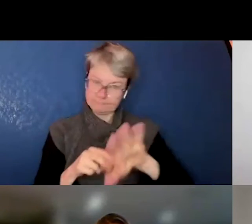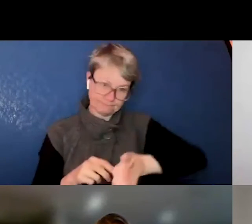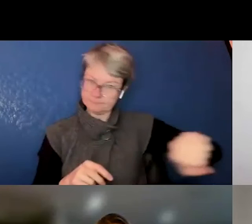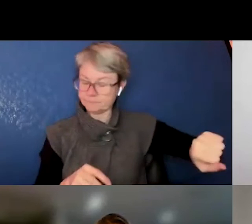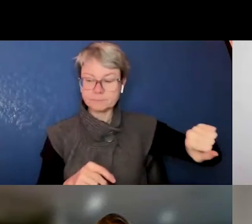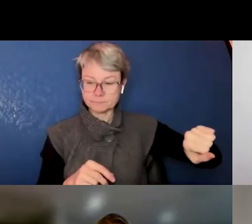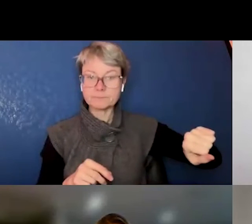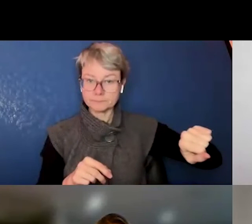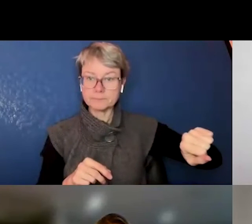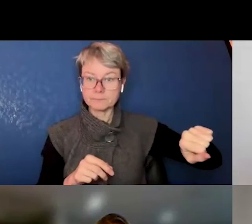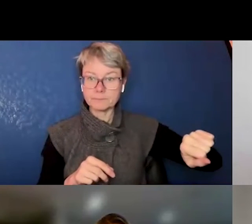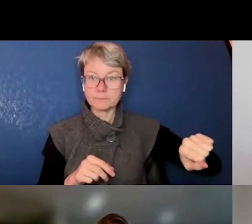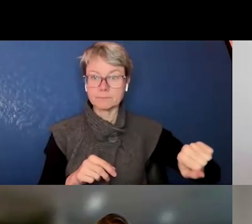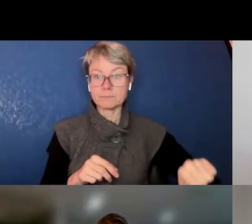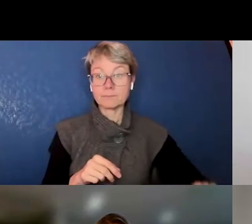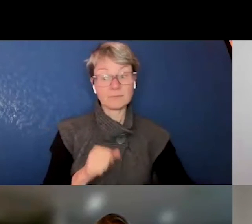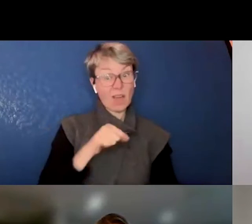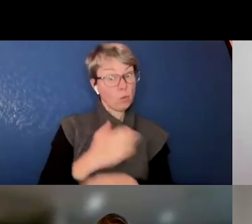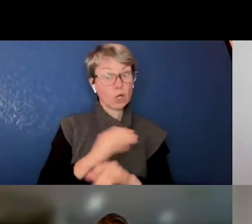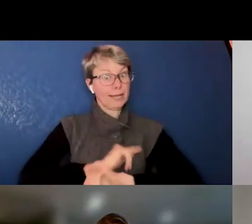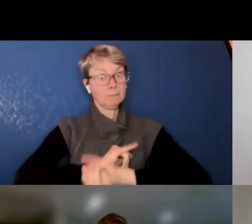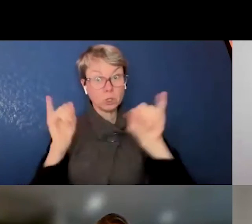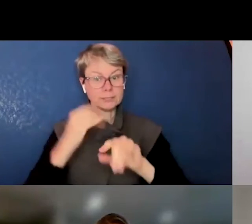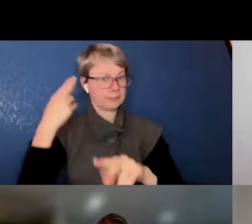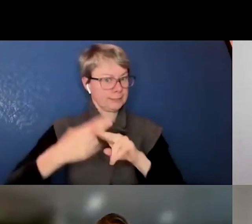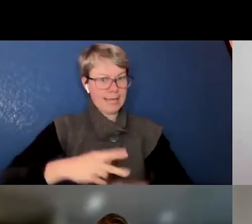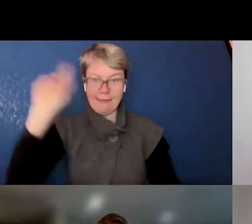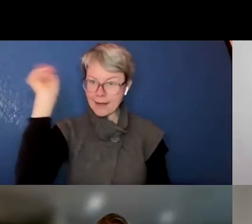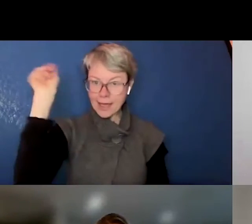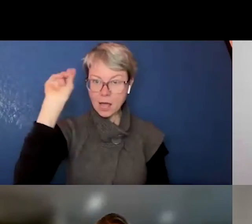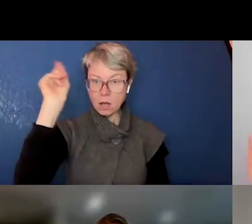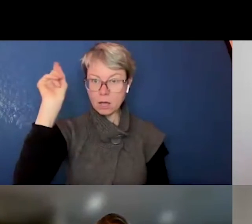application that's what we we deal with um and putting that together on a juty basis putting